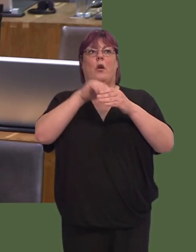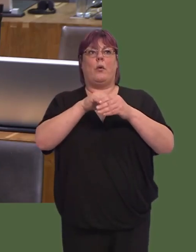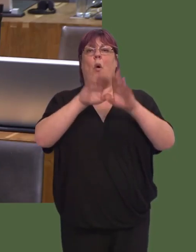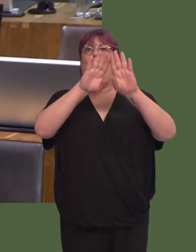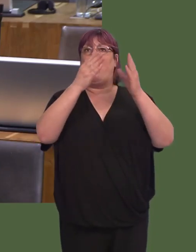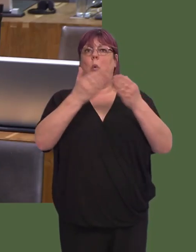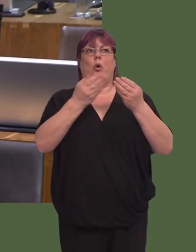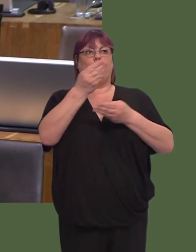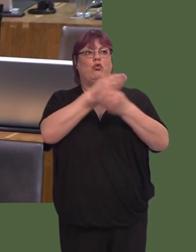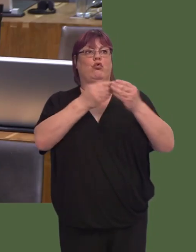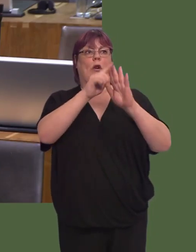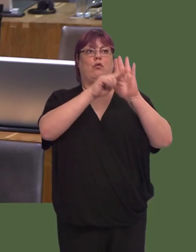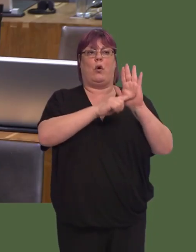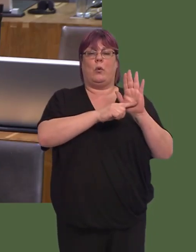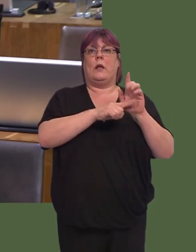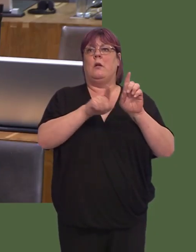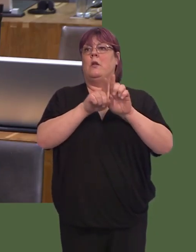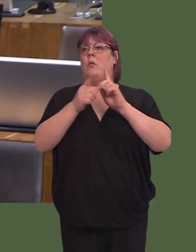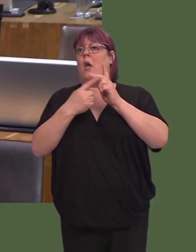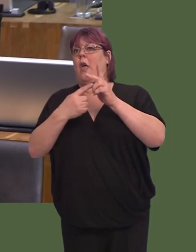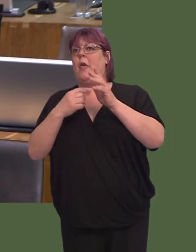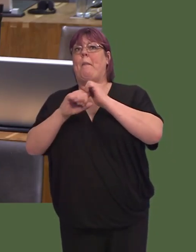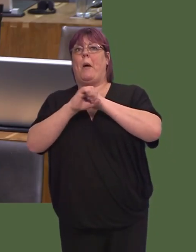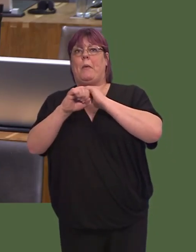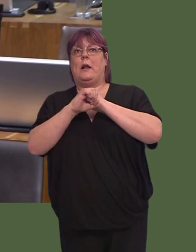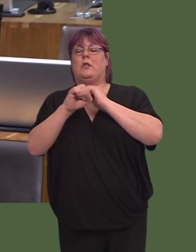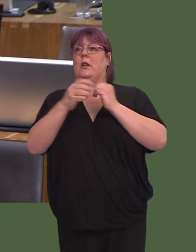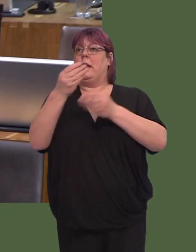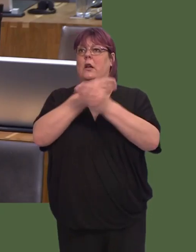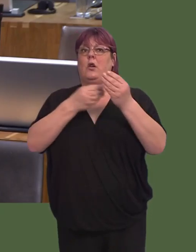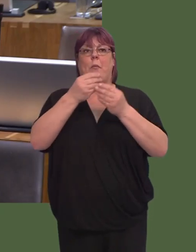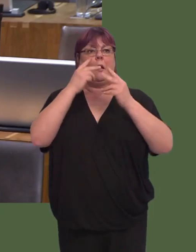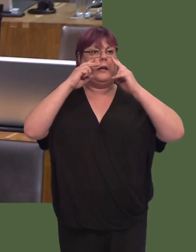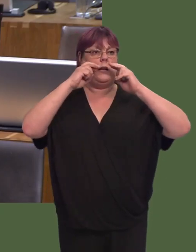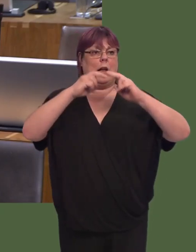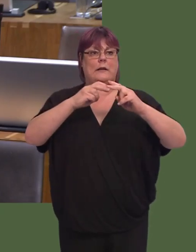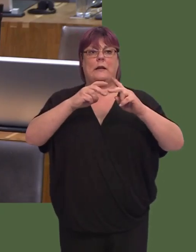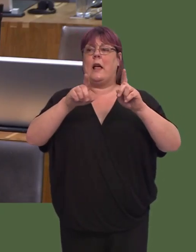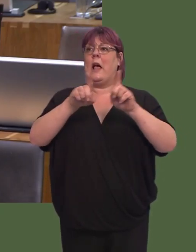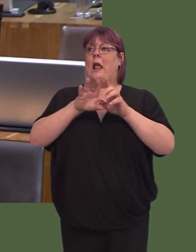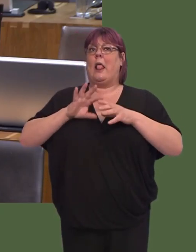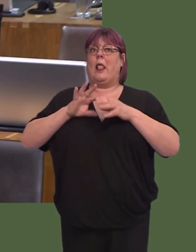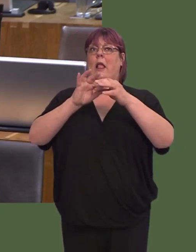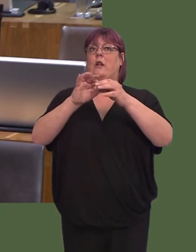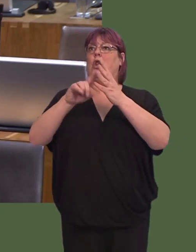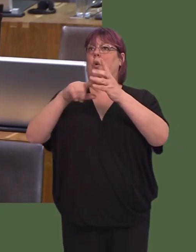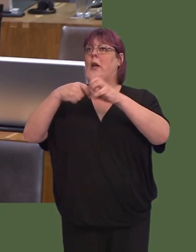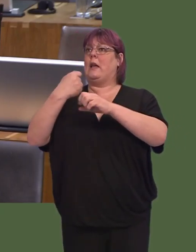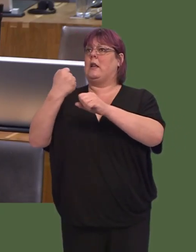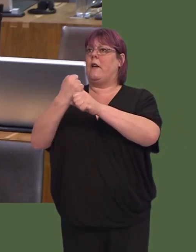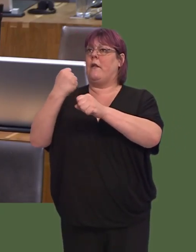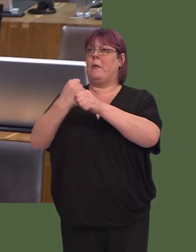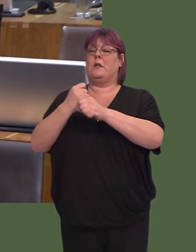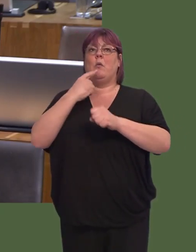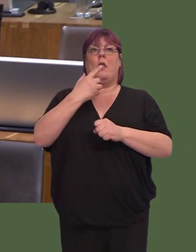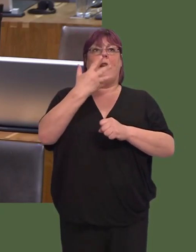This is in line with other published economic analysis and the reports of the UK Government's own assessment. This is equivalent to around £1,500 to £2,000 a head.